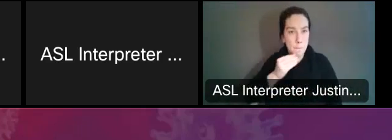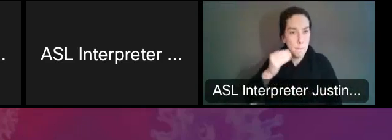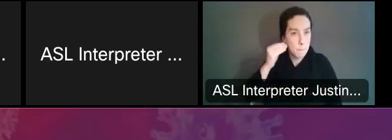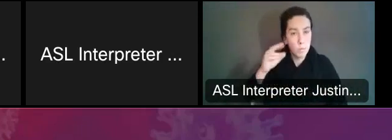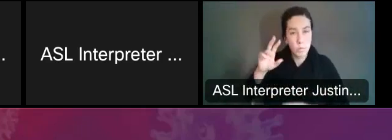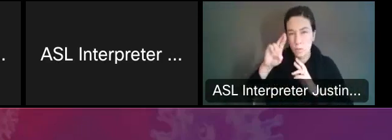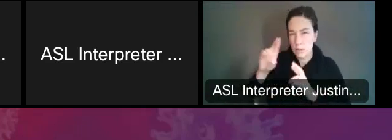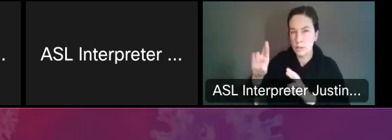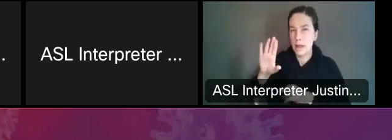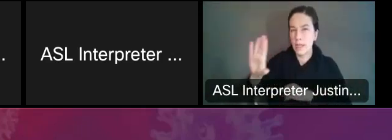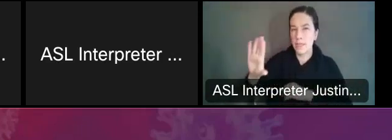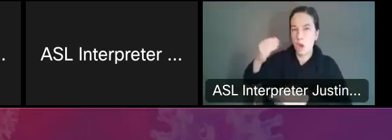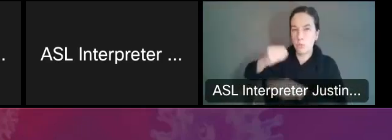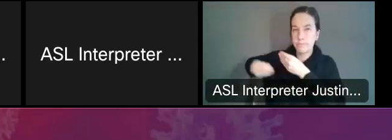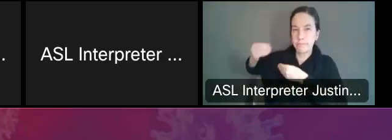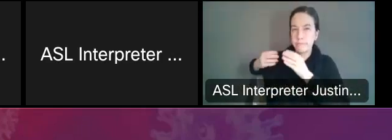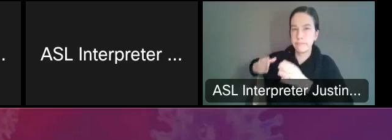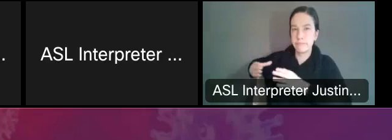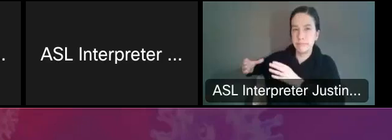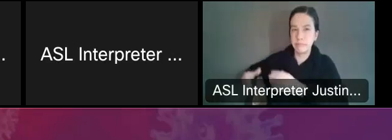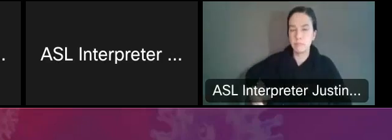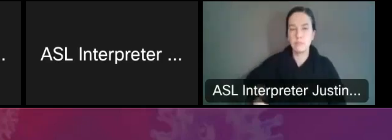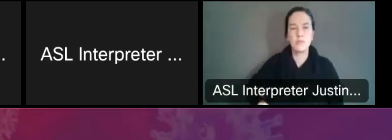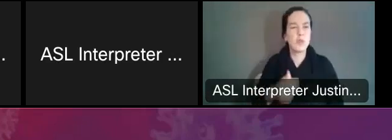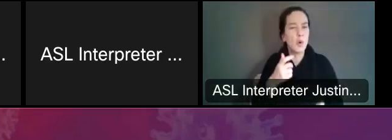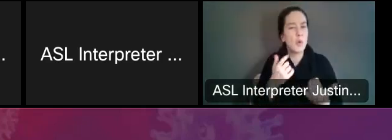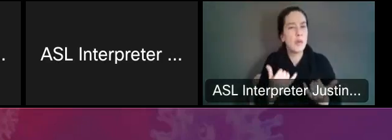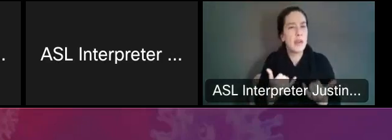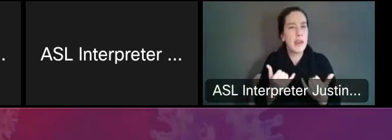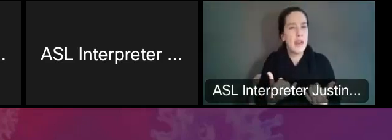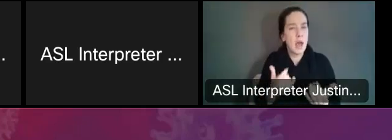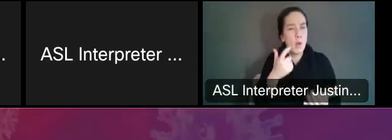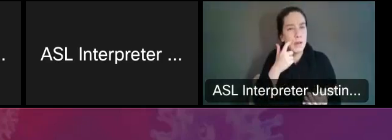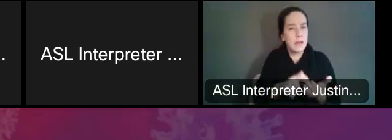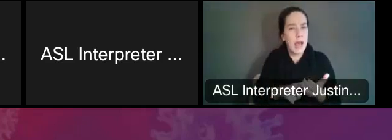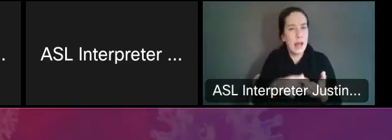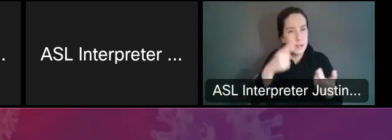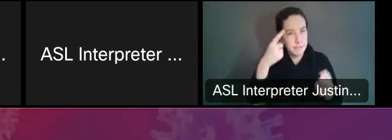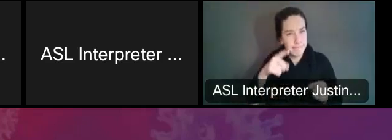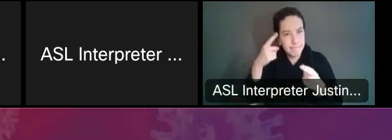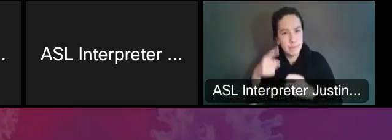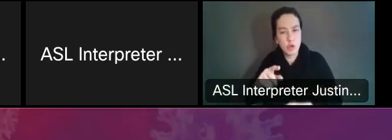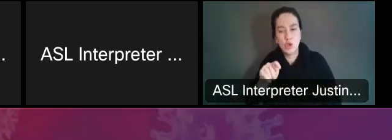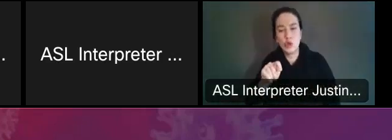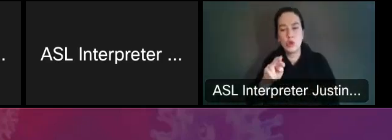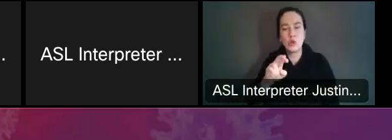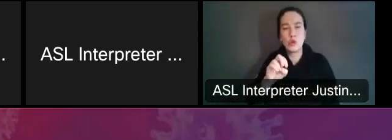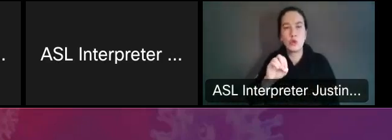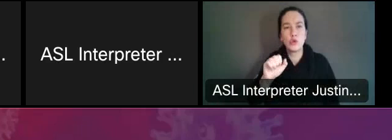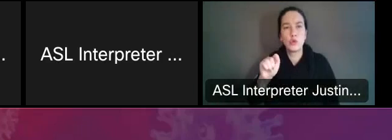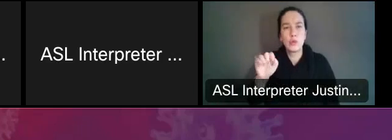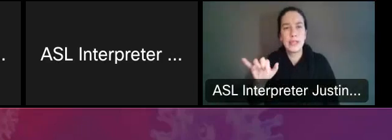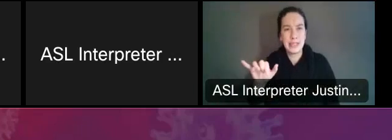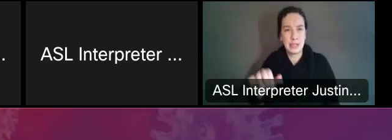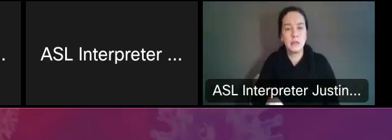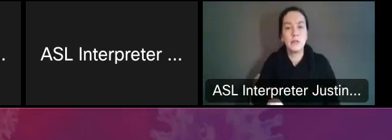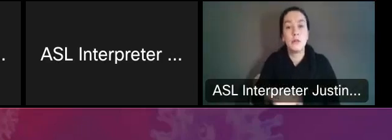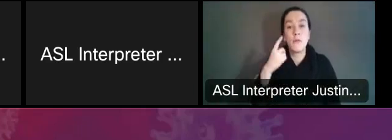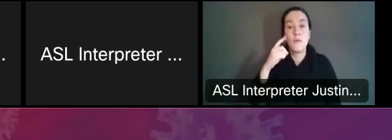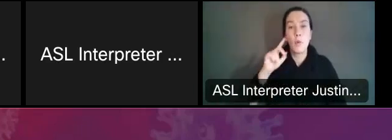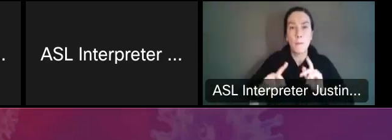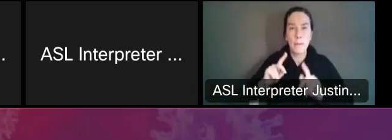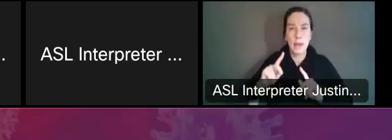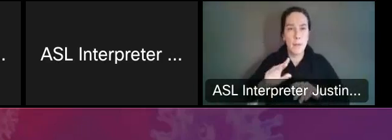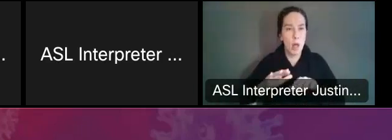Please take a moment to consider the treaties made by the tribal nations that entitle non Native people to live and work on traditional native lands.